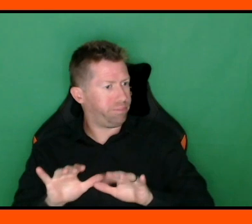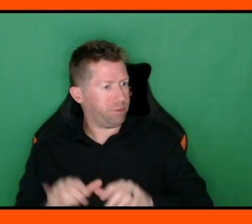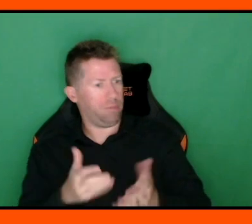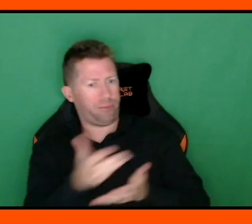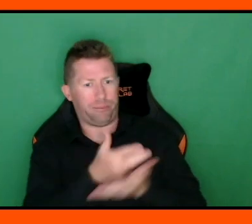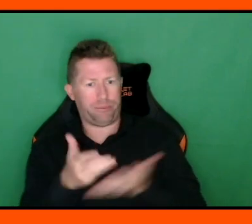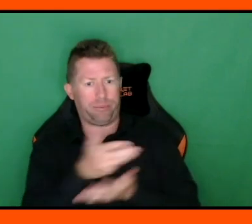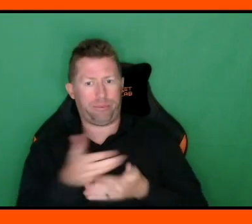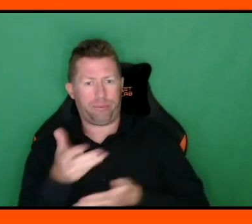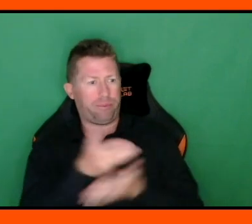and what we’re doing about it.